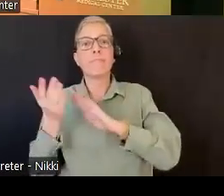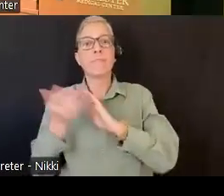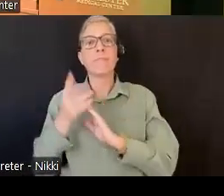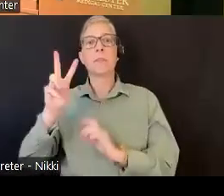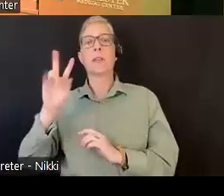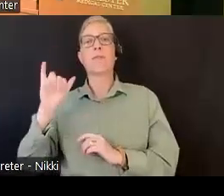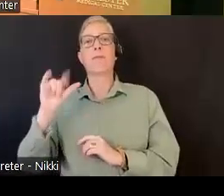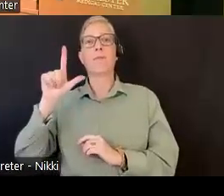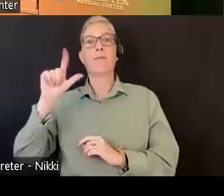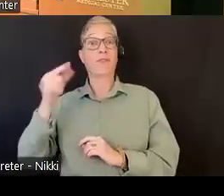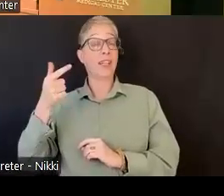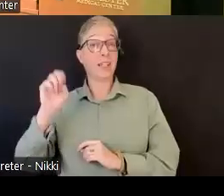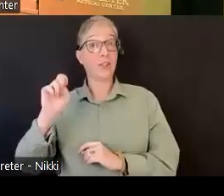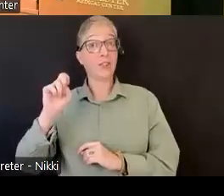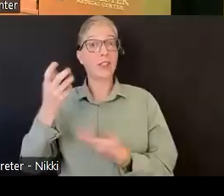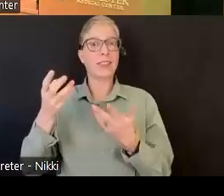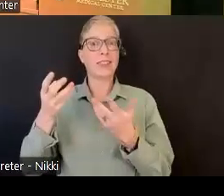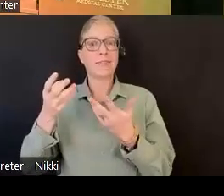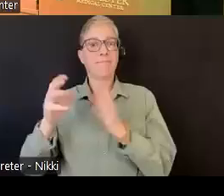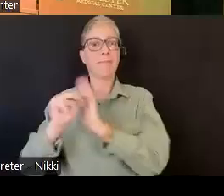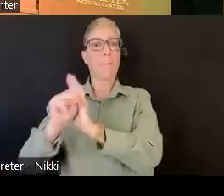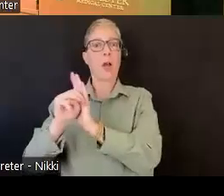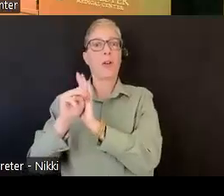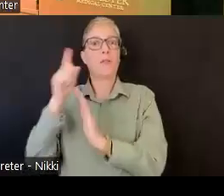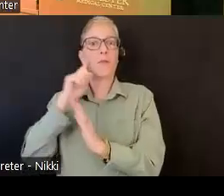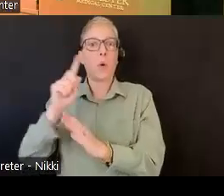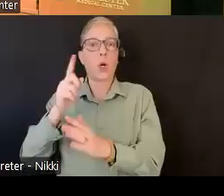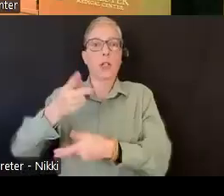of people with severe mental illness. Really loved my work and was living in a place that's really